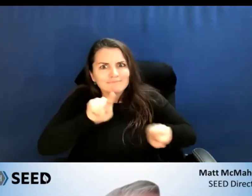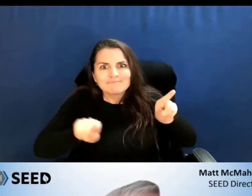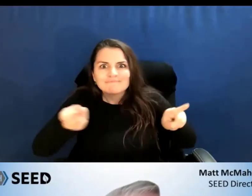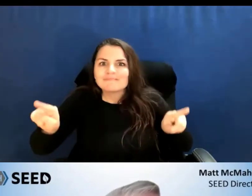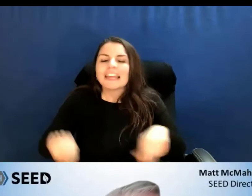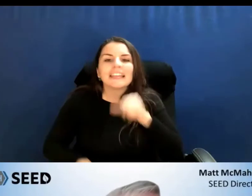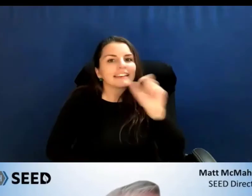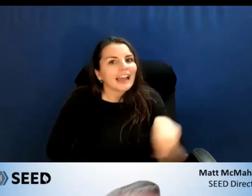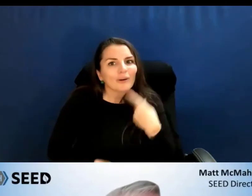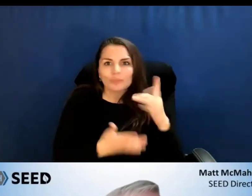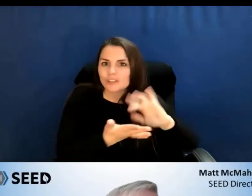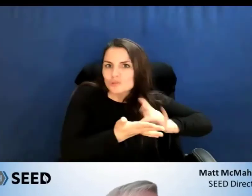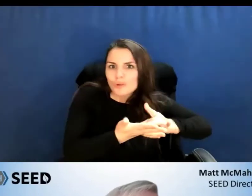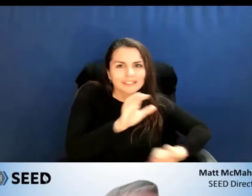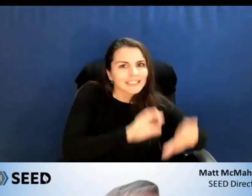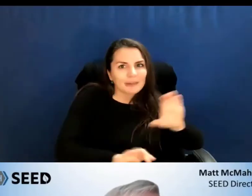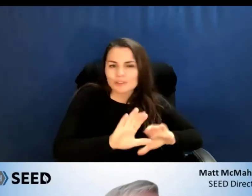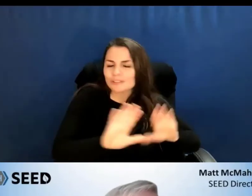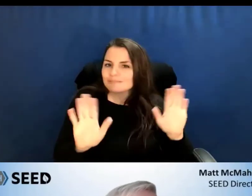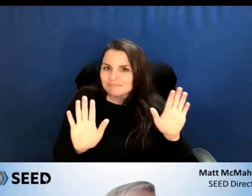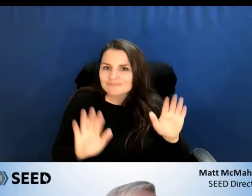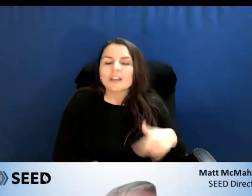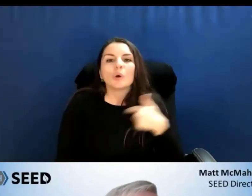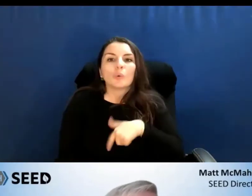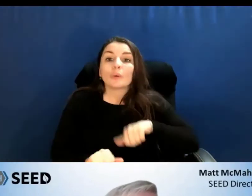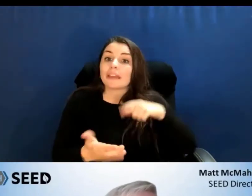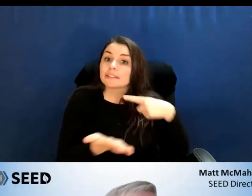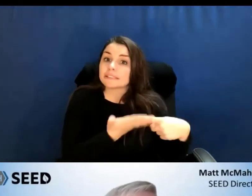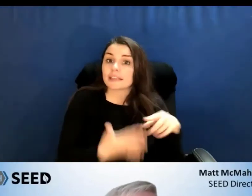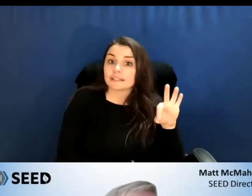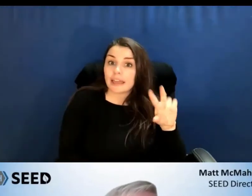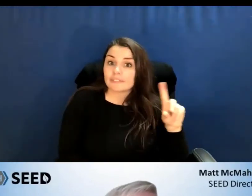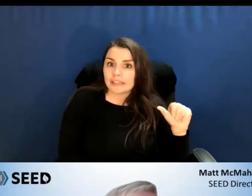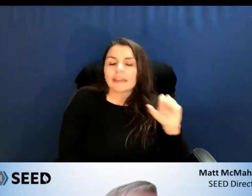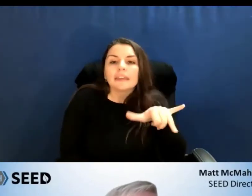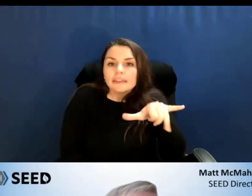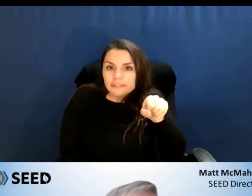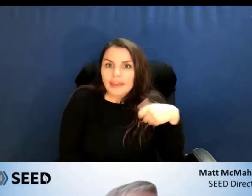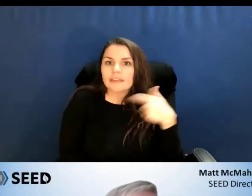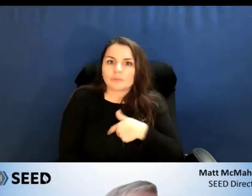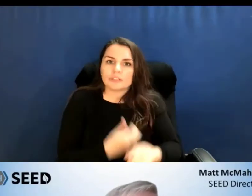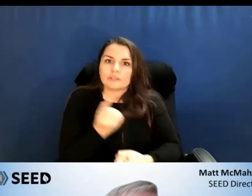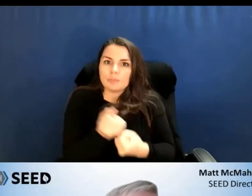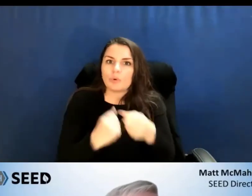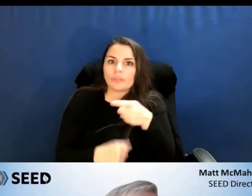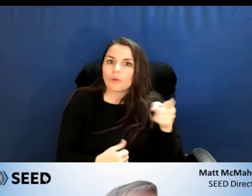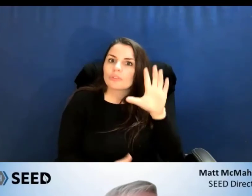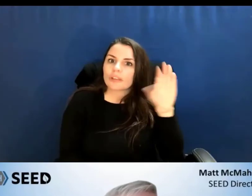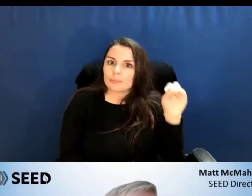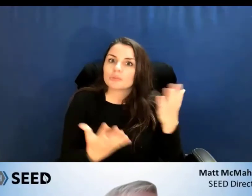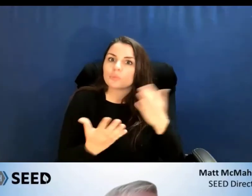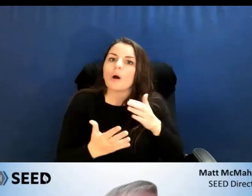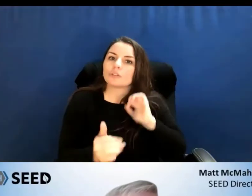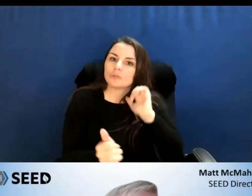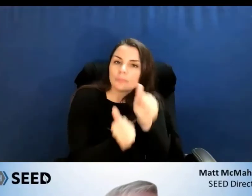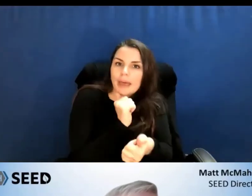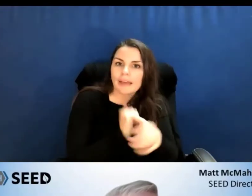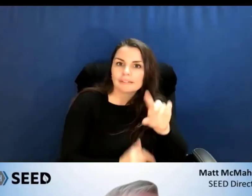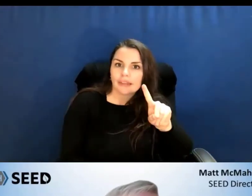We can discuss FDA and how we help support companies go through the FDA process.